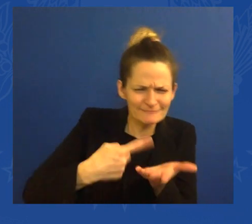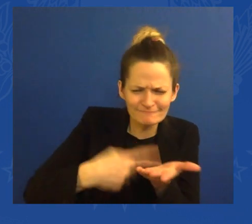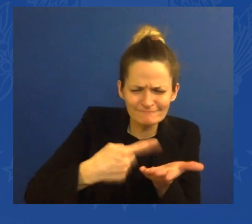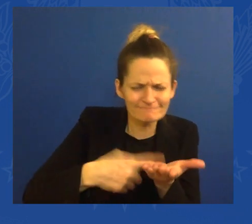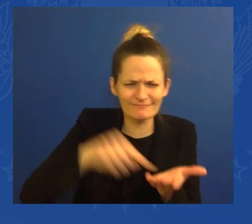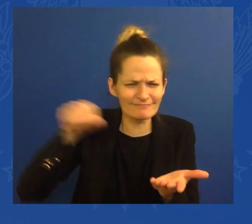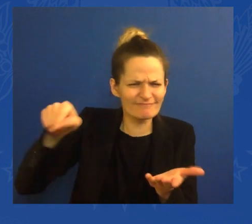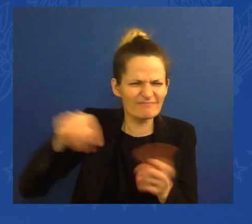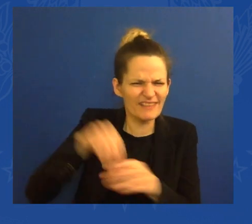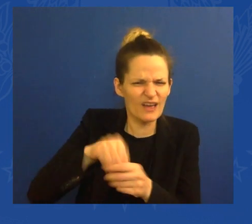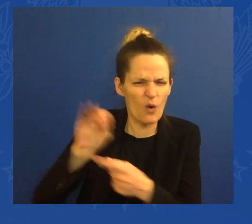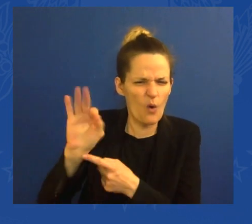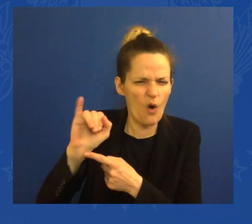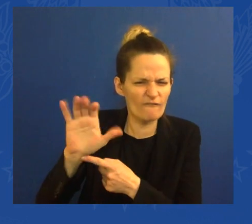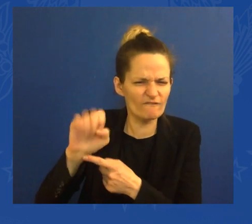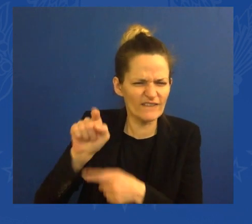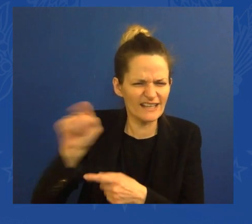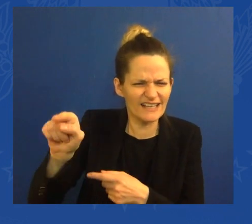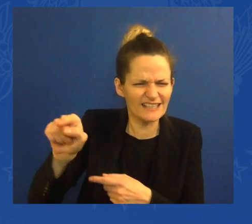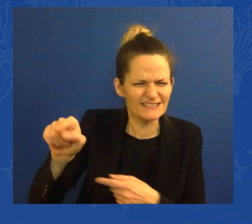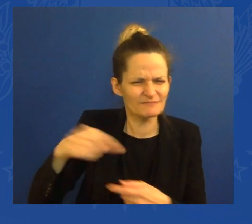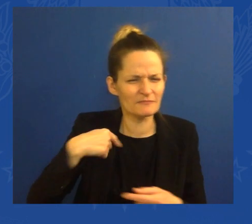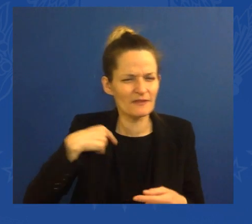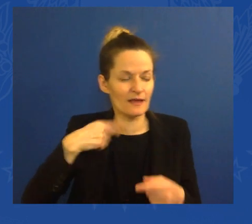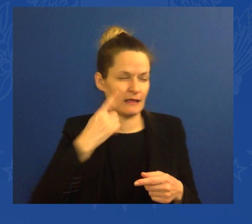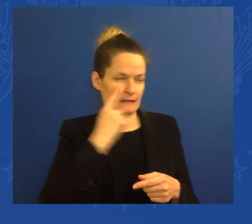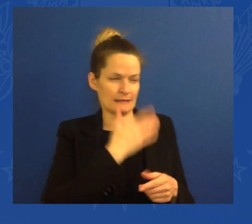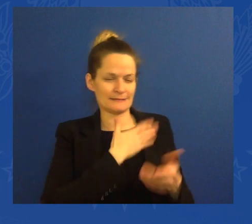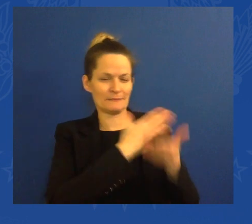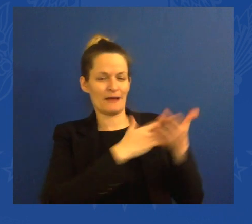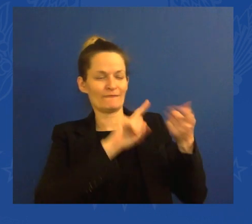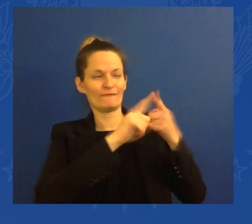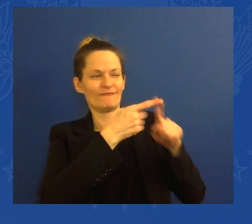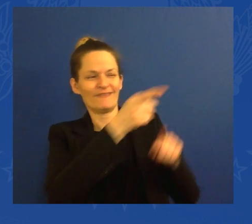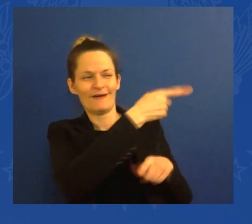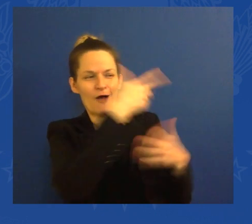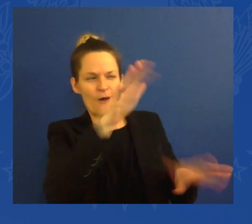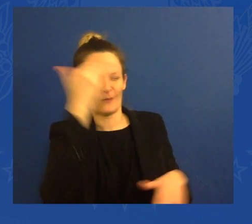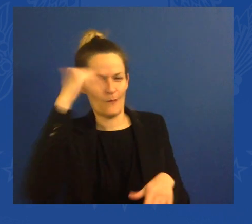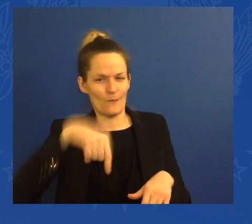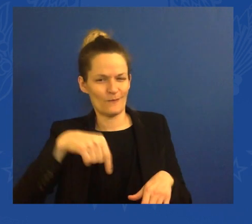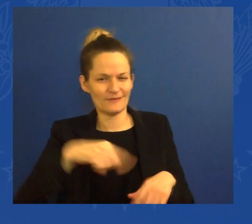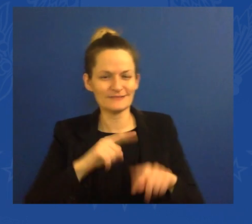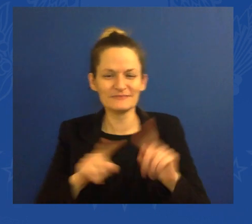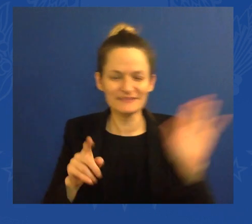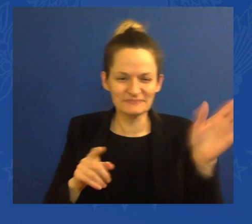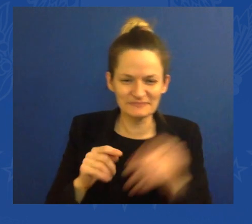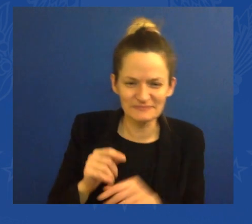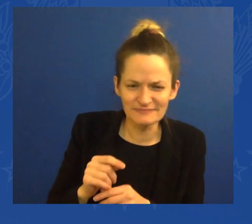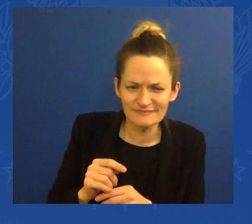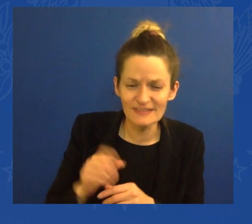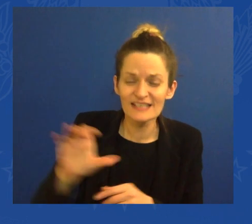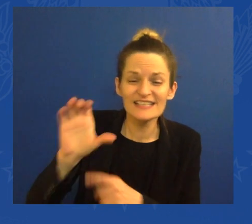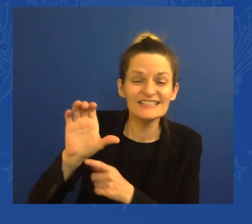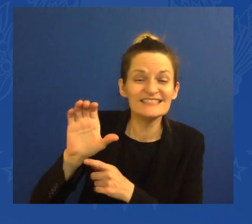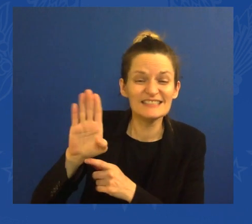While they're -- it's dark, they're fixing the lights, and I'm sitting knee to knee with a woman named Juju Chang,